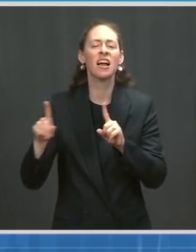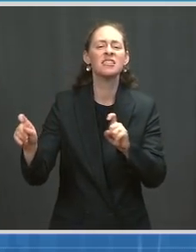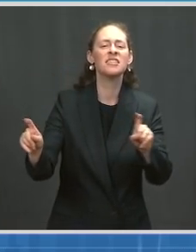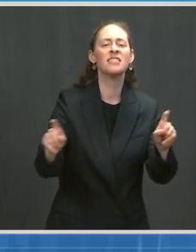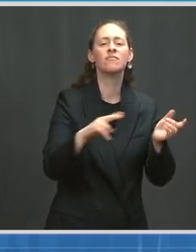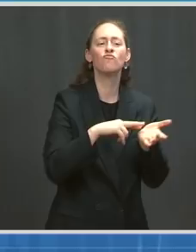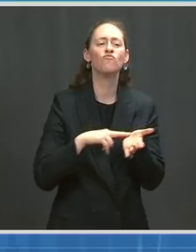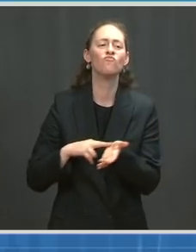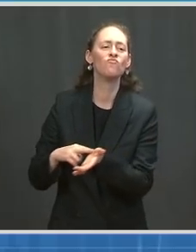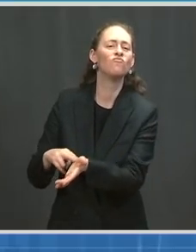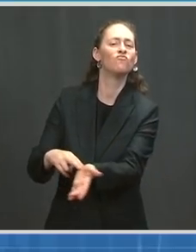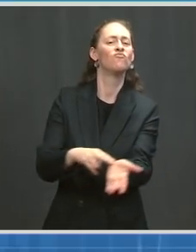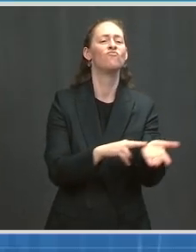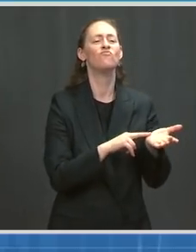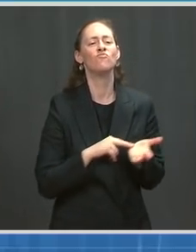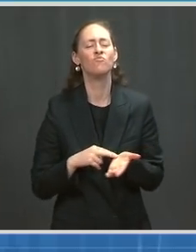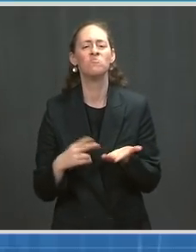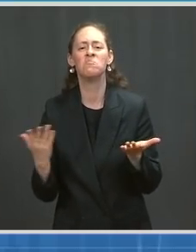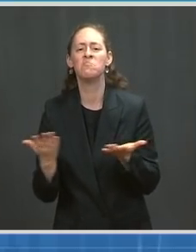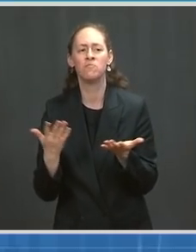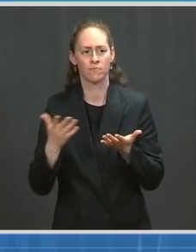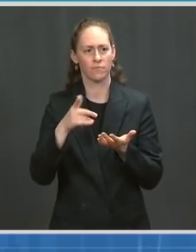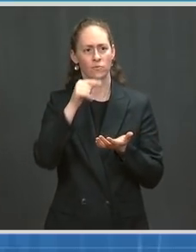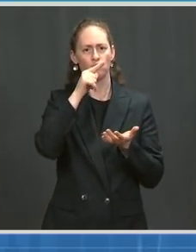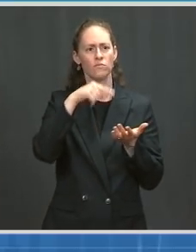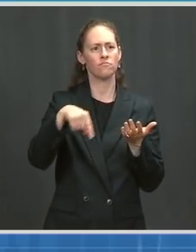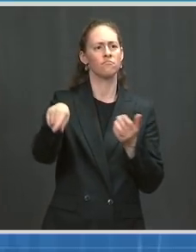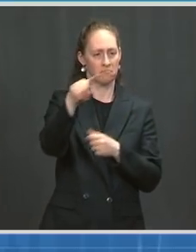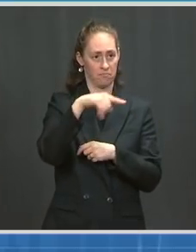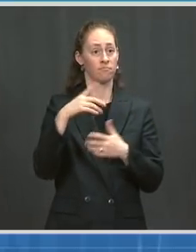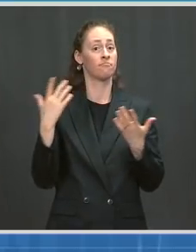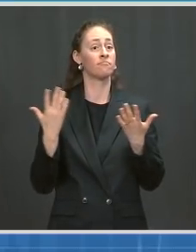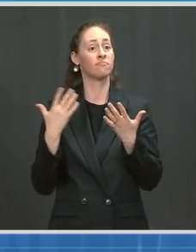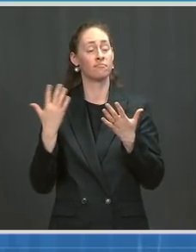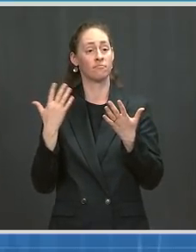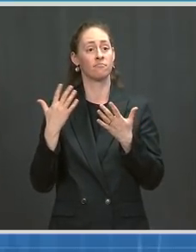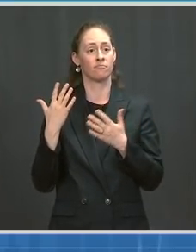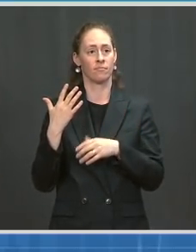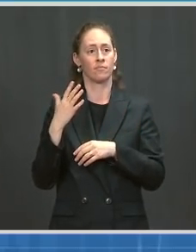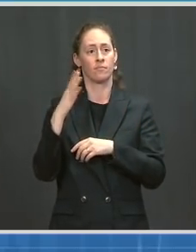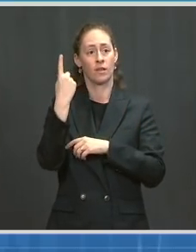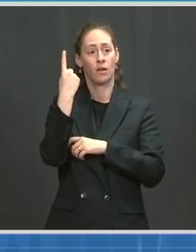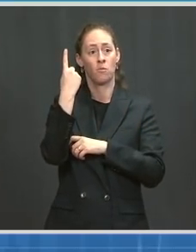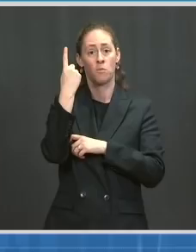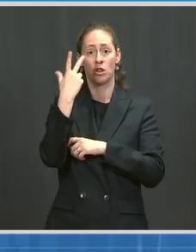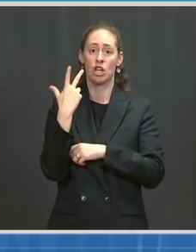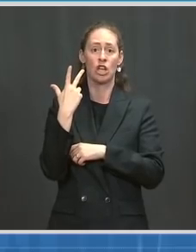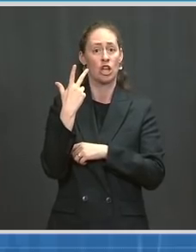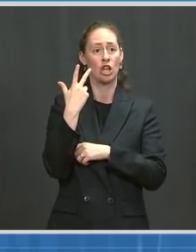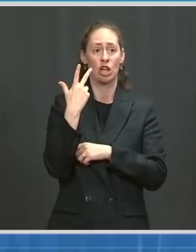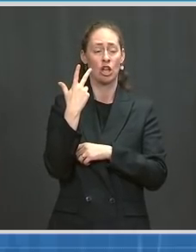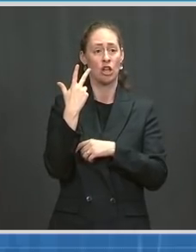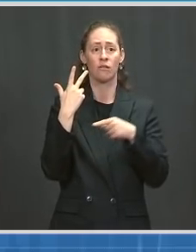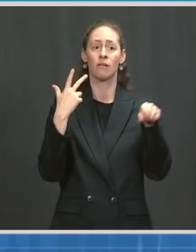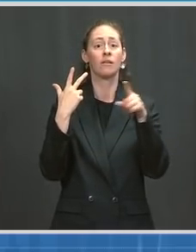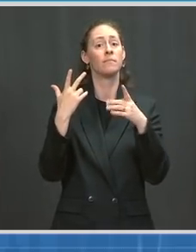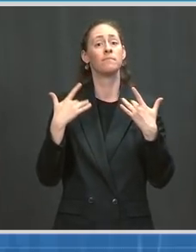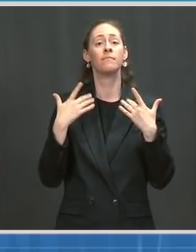because they didn't have enough time due to work hours or other schedule conflicts or because they just hadn't gotten around to it. About 7 percent of people said